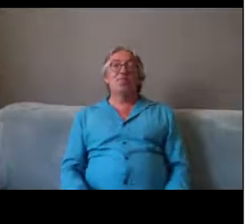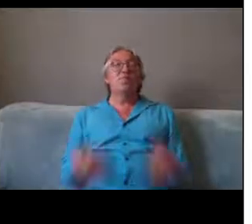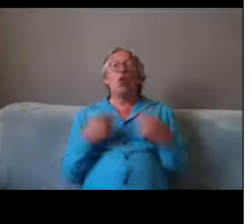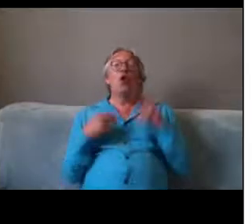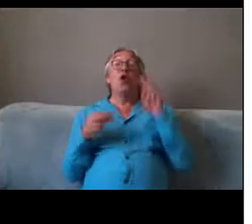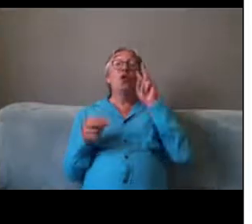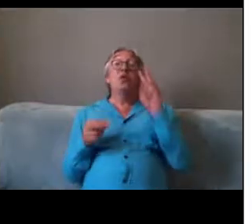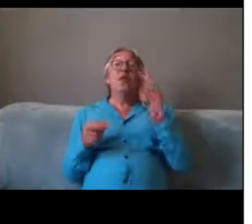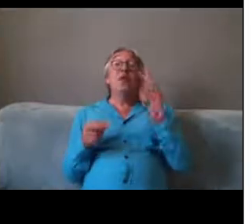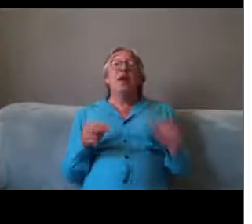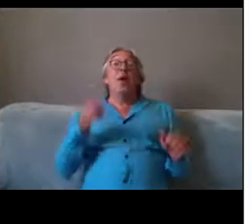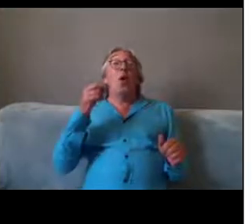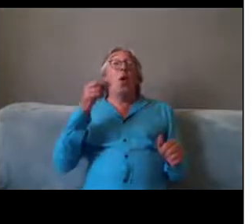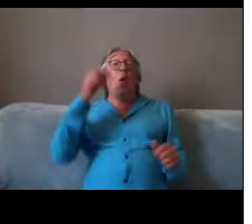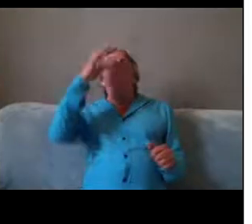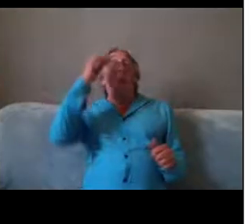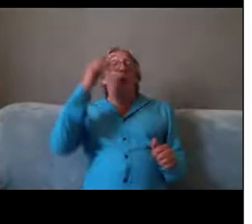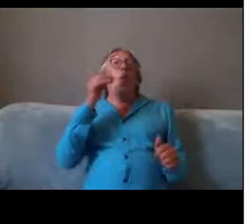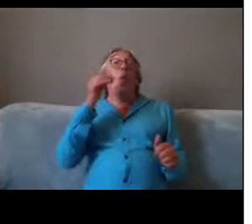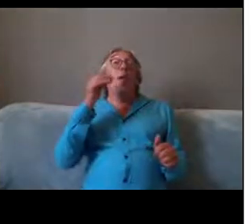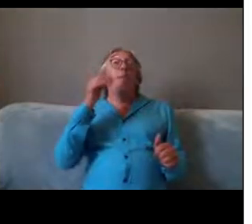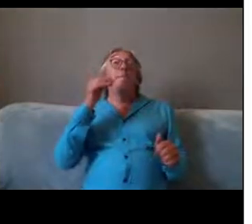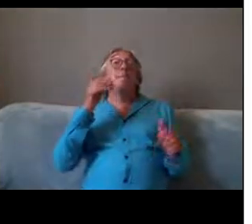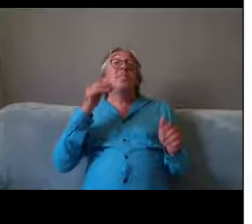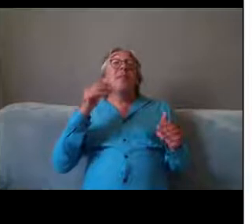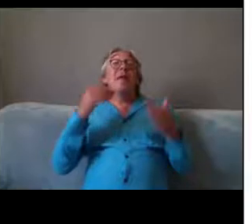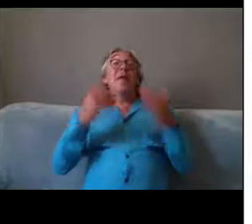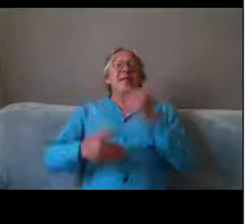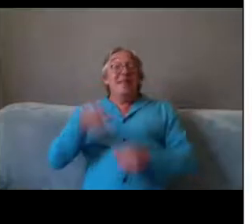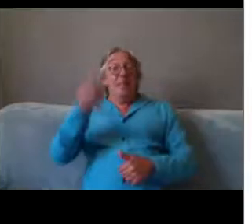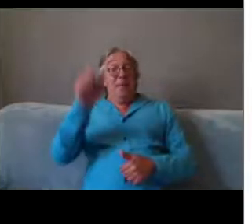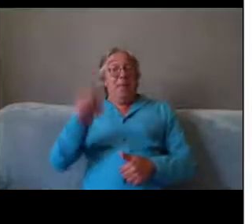I'm happy to see by the way that many of the improvements